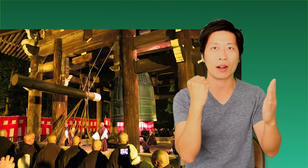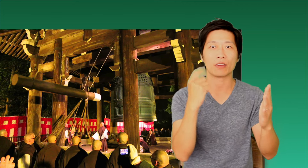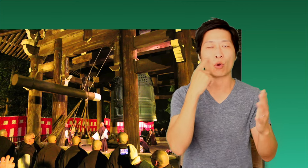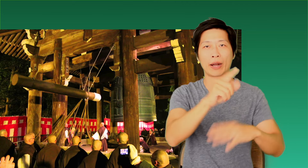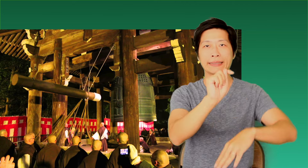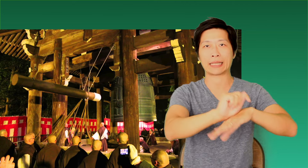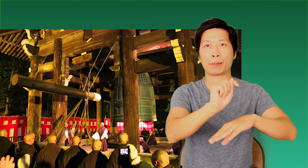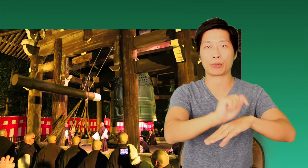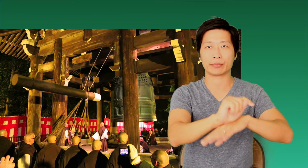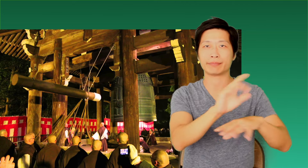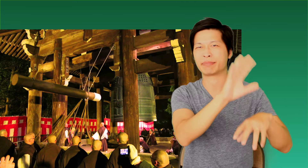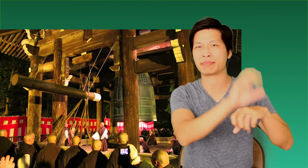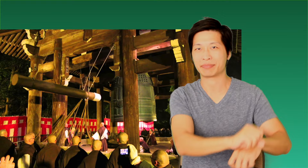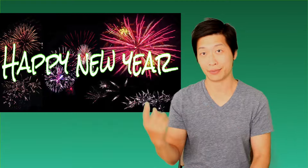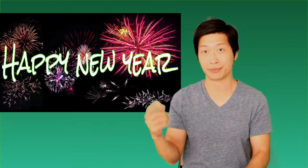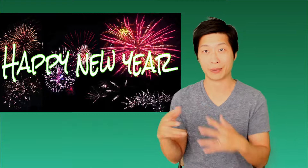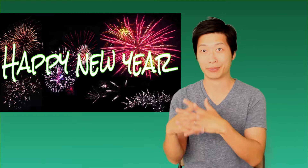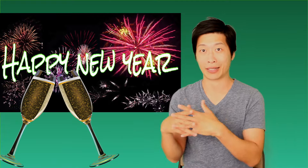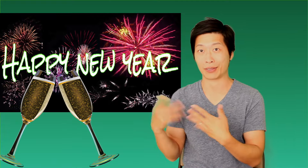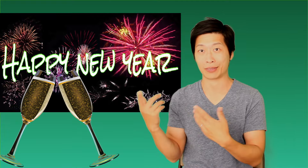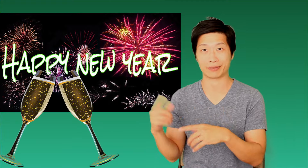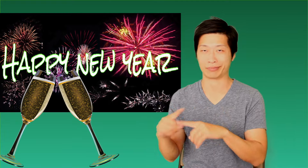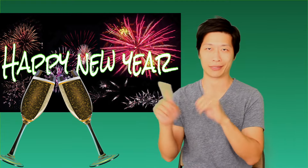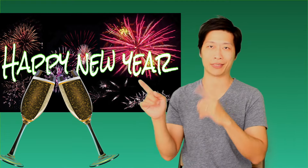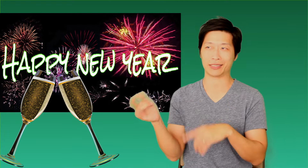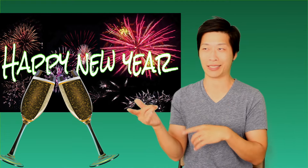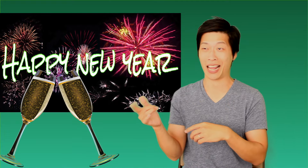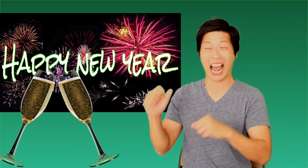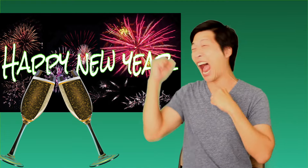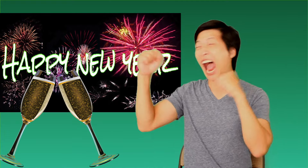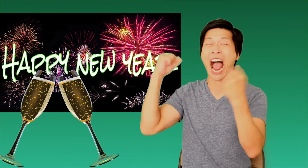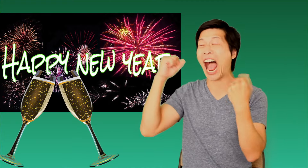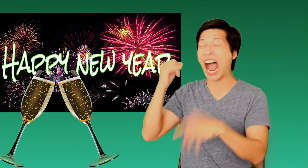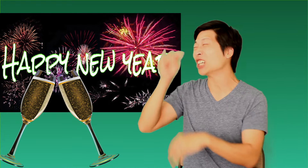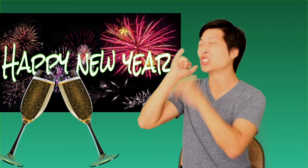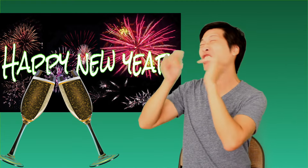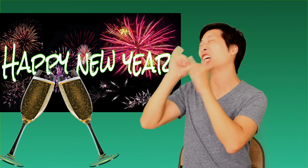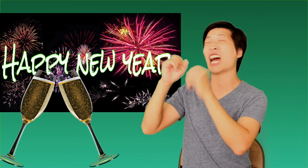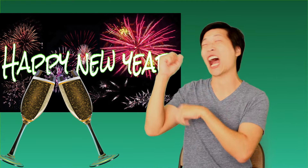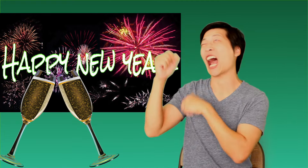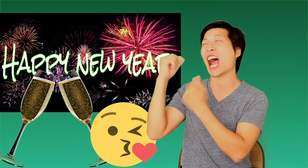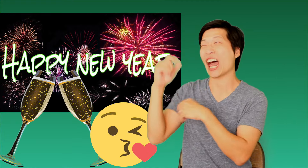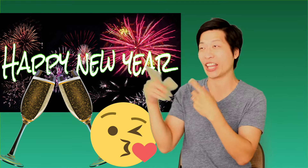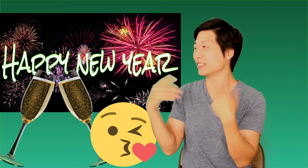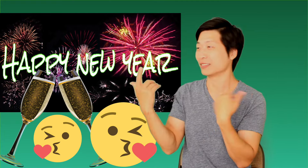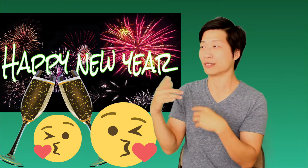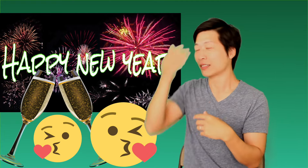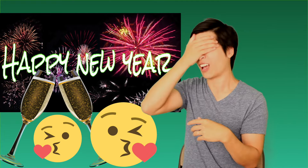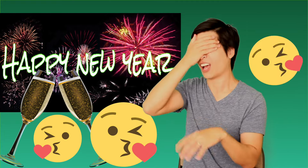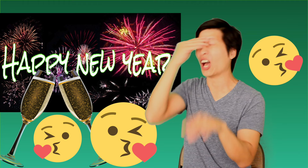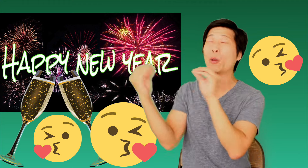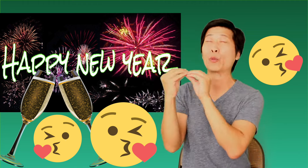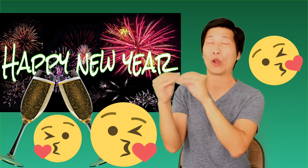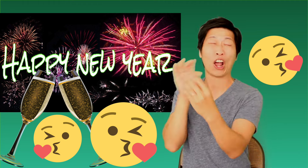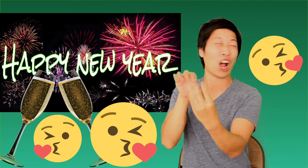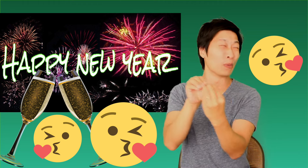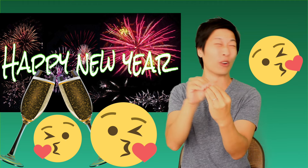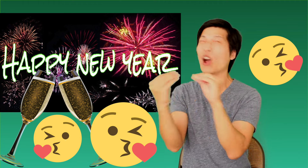in America is completely different. It's Party Time! Drink, yeah! Wha... kiss everybody!!! that's different